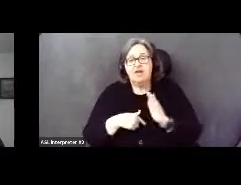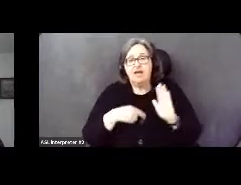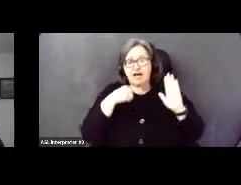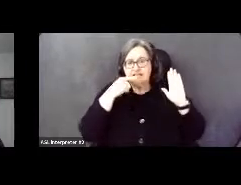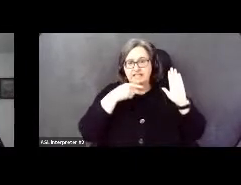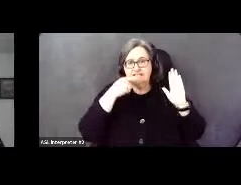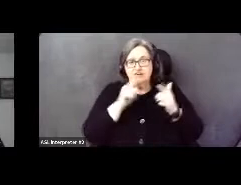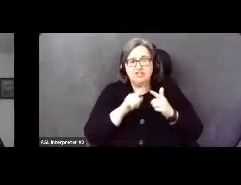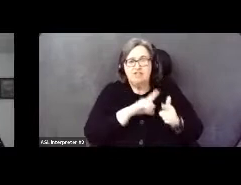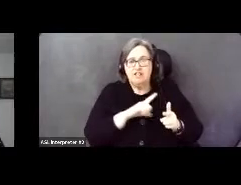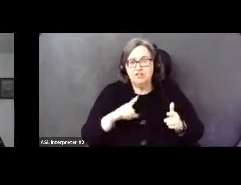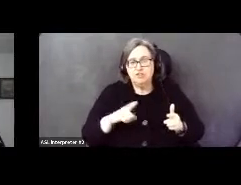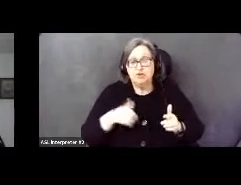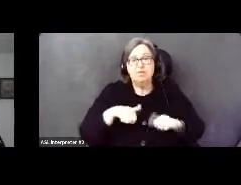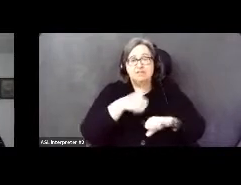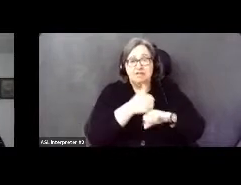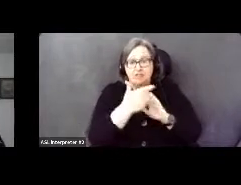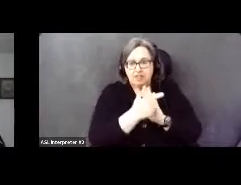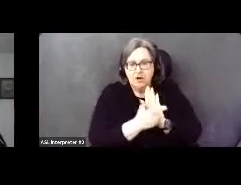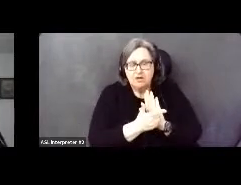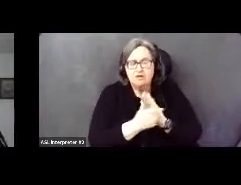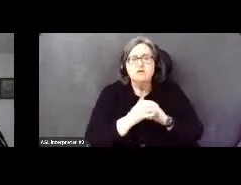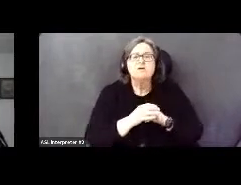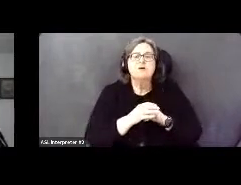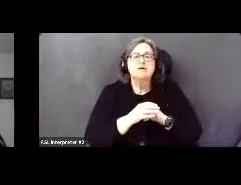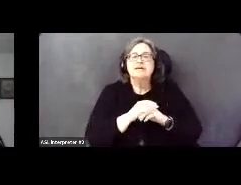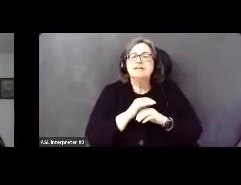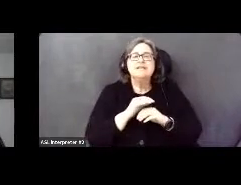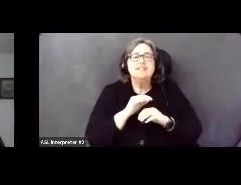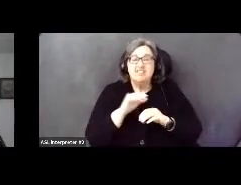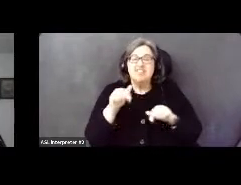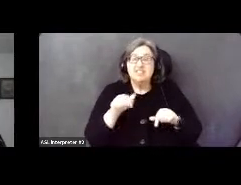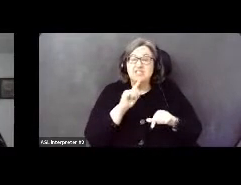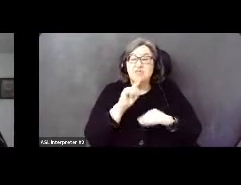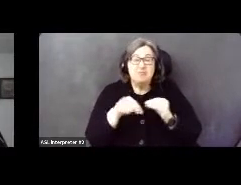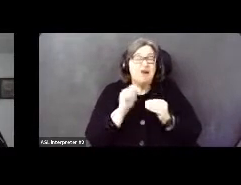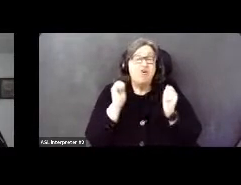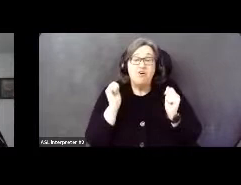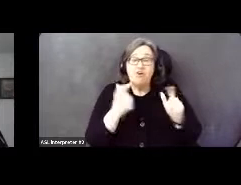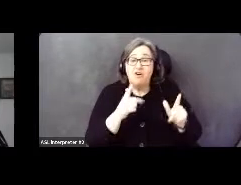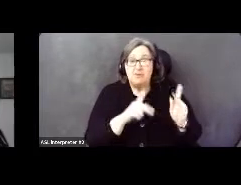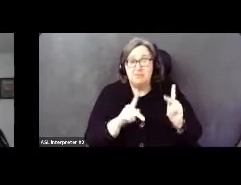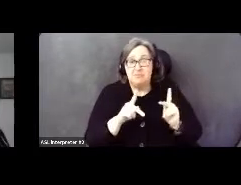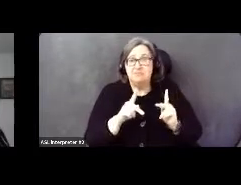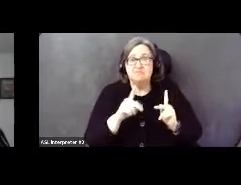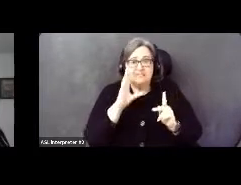and we got a law in place, it is about everybody that this happens to. It is about the risk that this can happen and that you